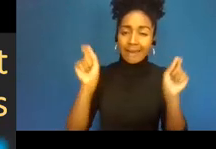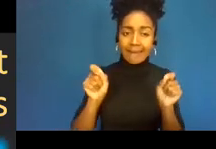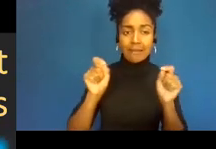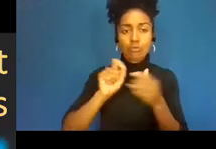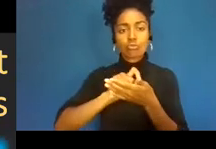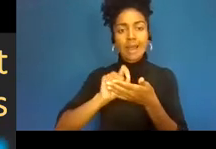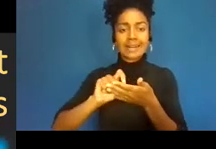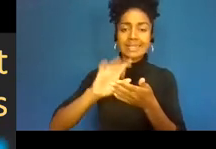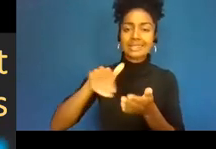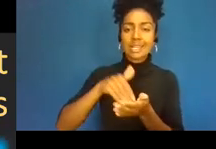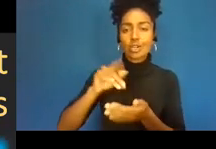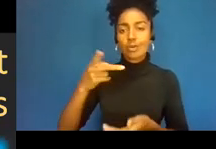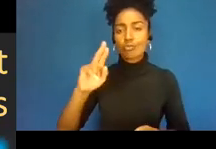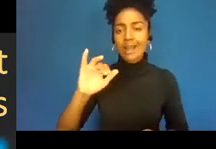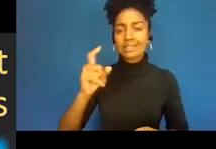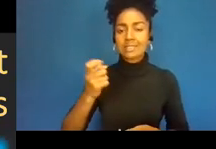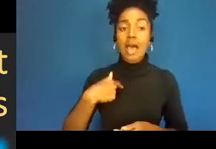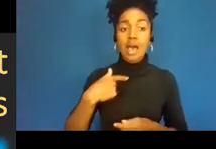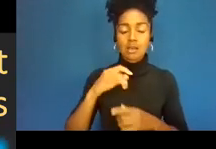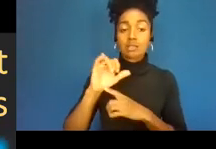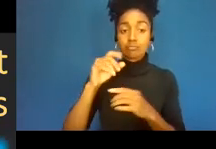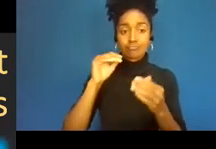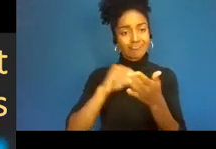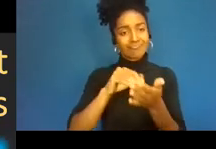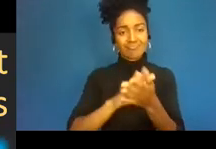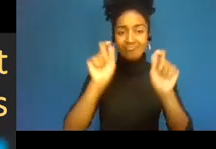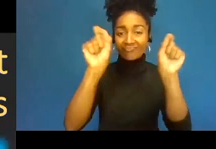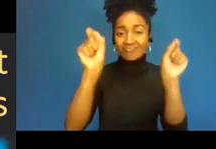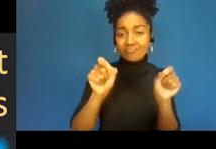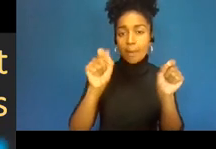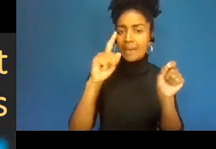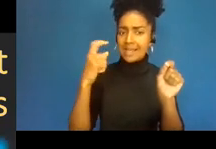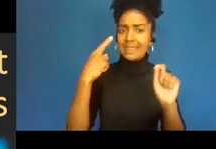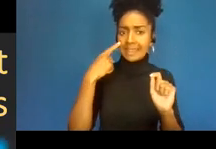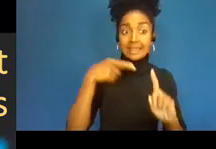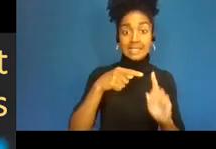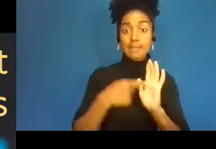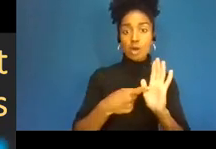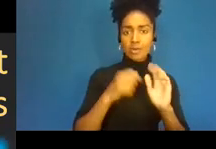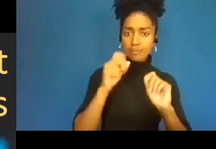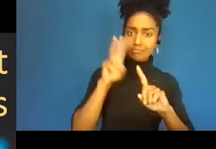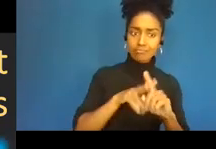that this model can be applied to both face-to-face and online centers,